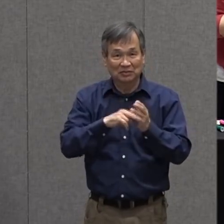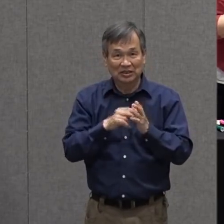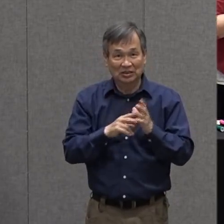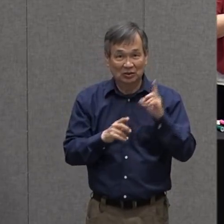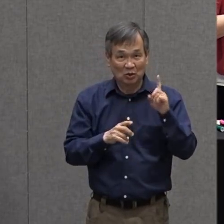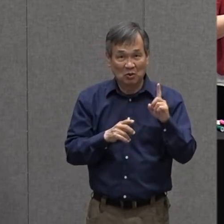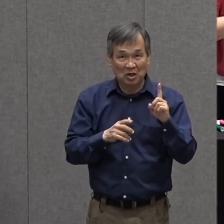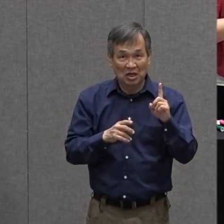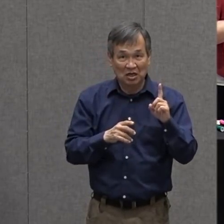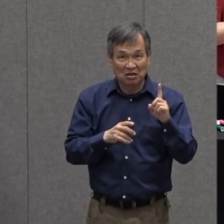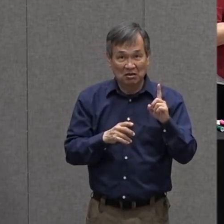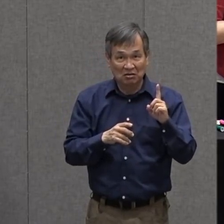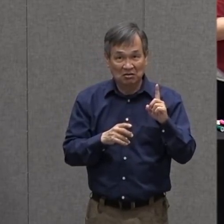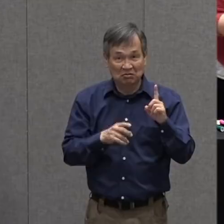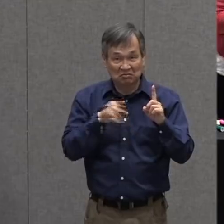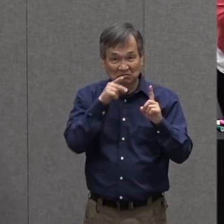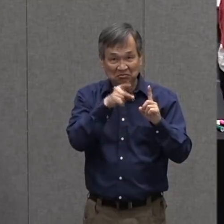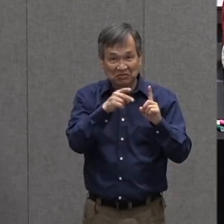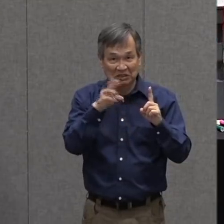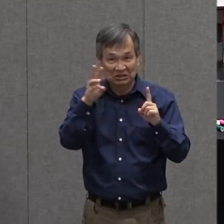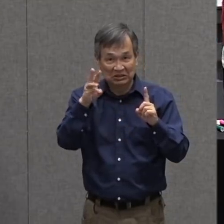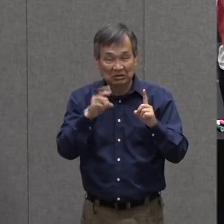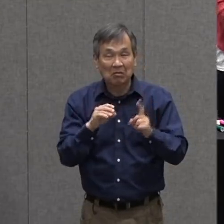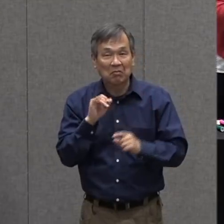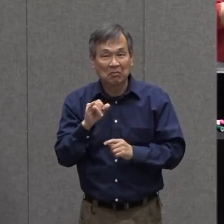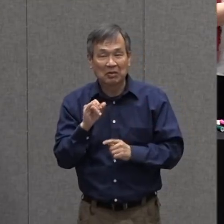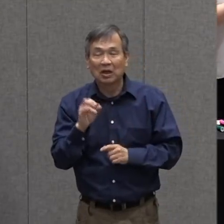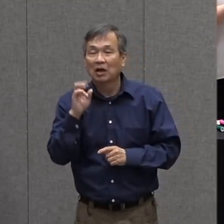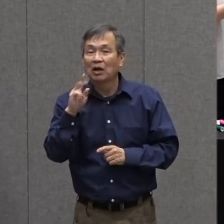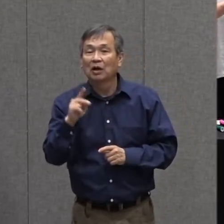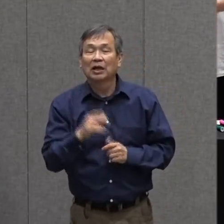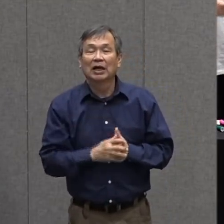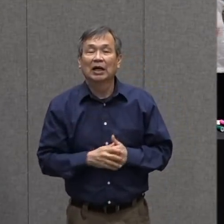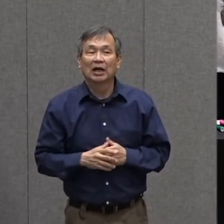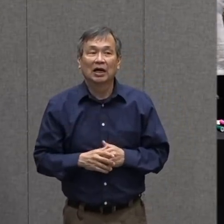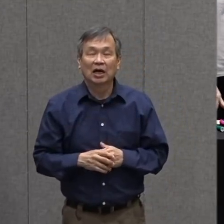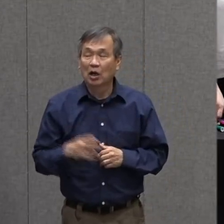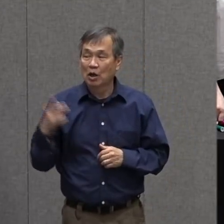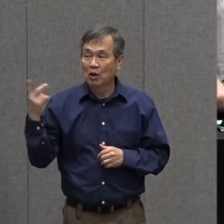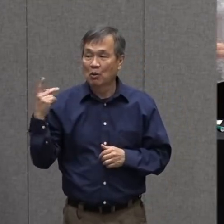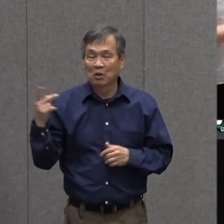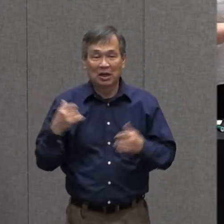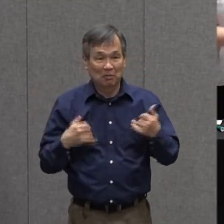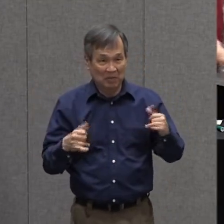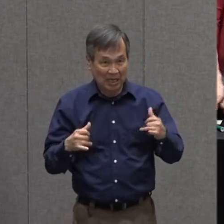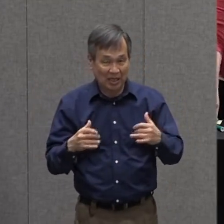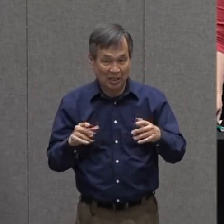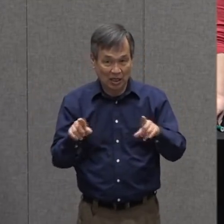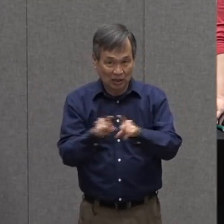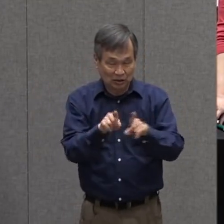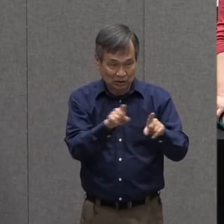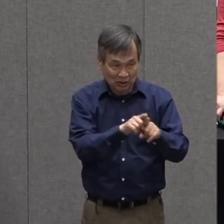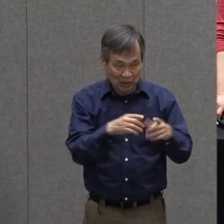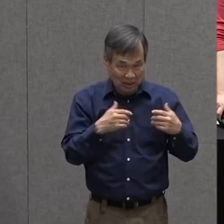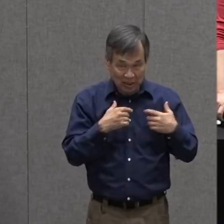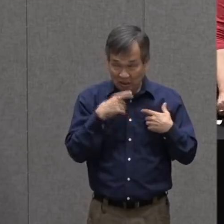that I could probably roll a one. So Miss Gaudet and I are gonna play and we also have, do you need a marker?